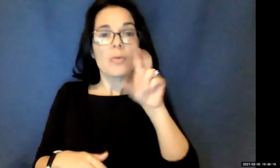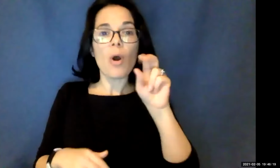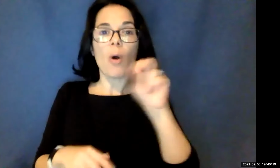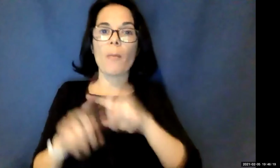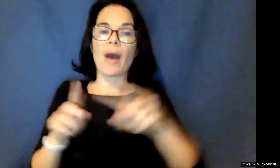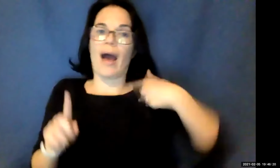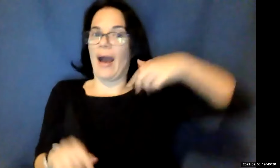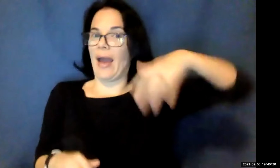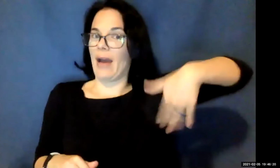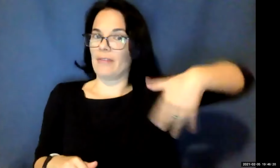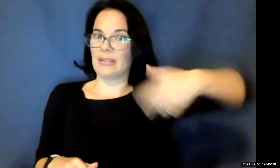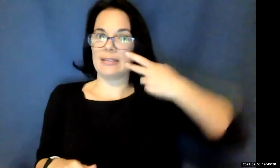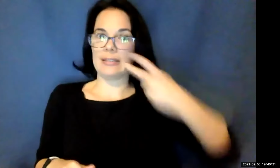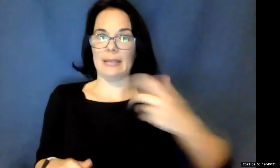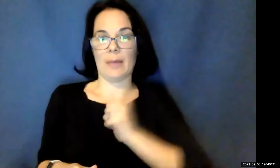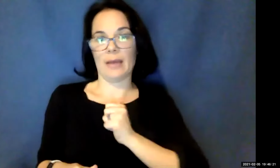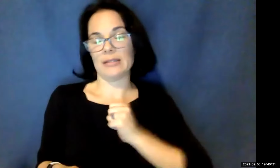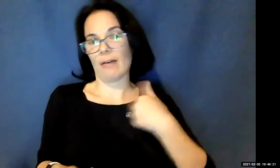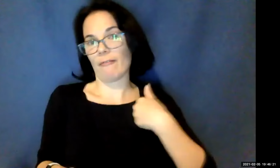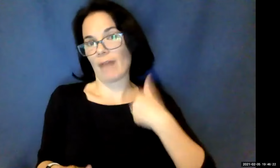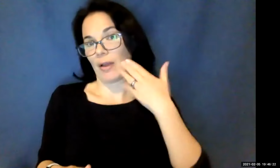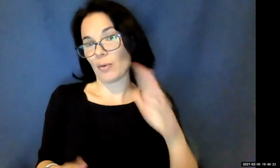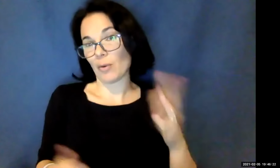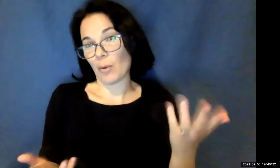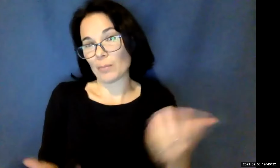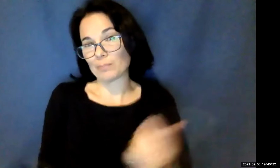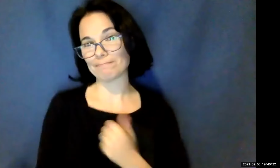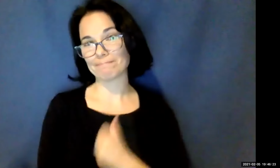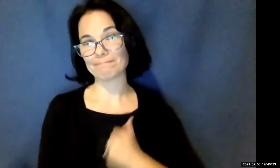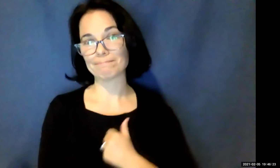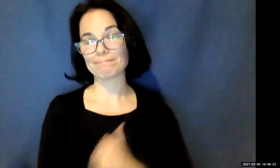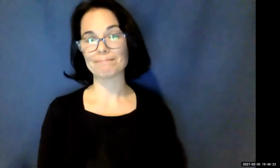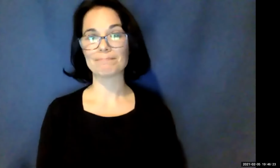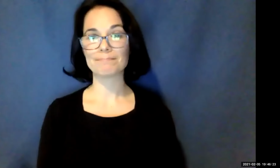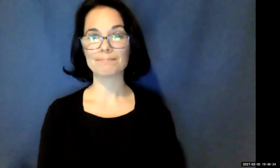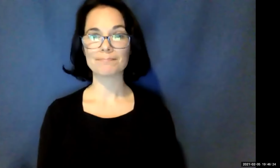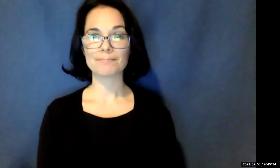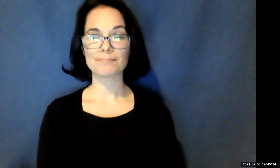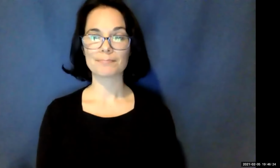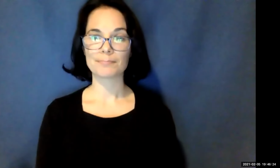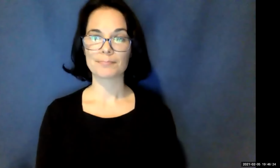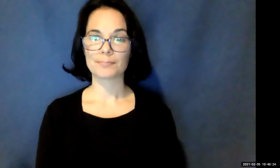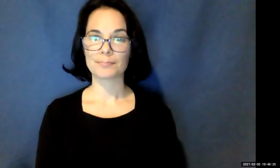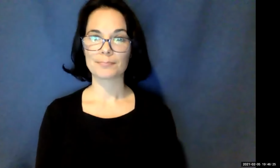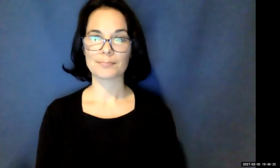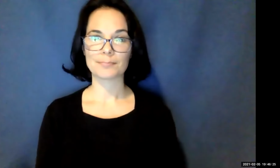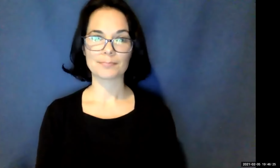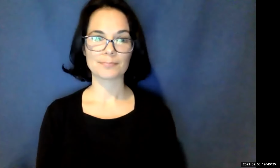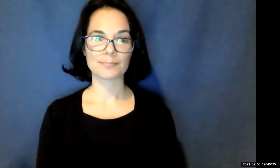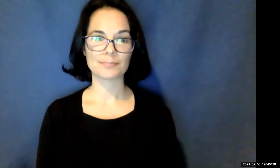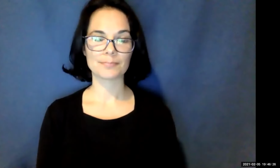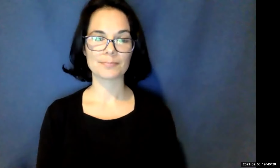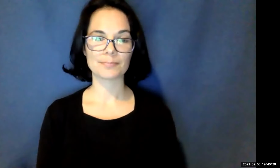I’m just saying I am not aware. Okay.